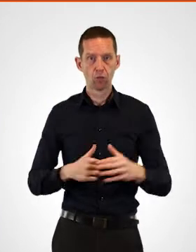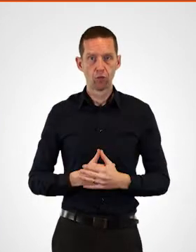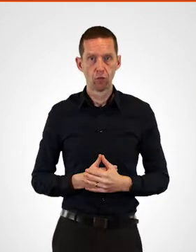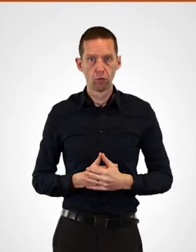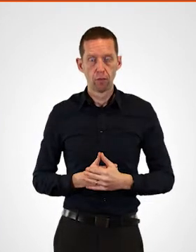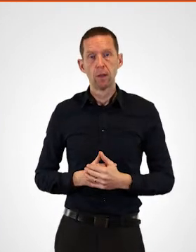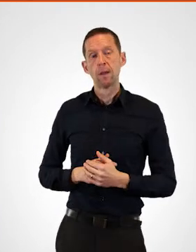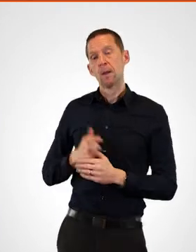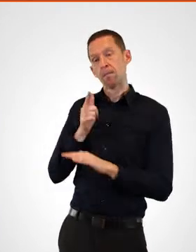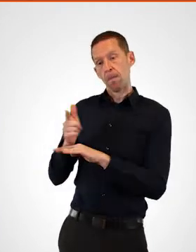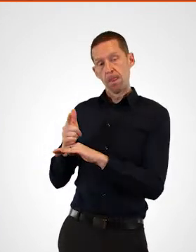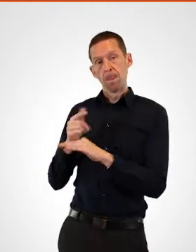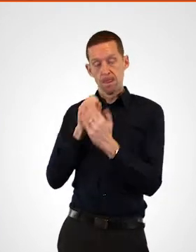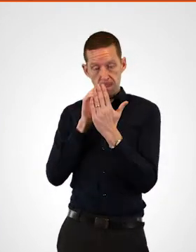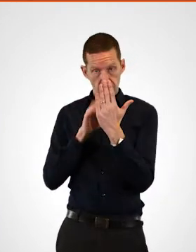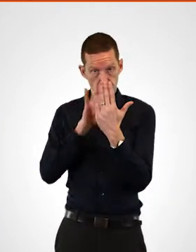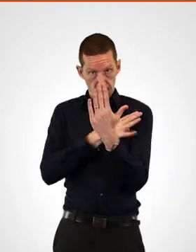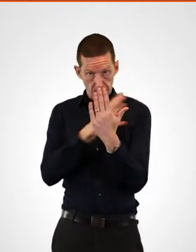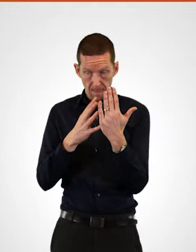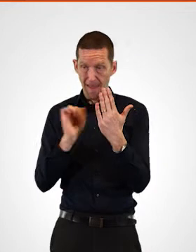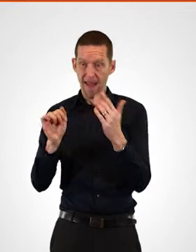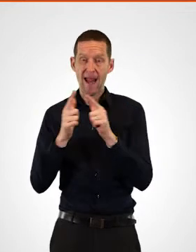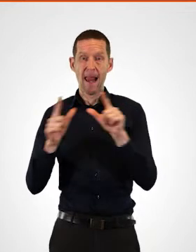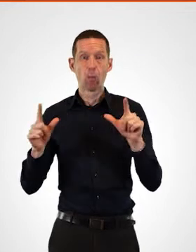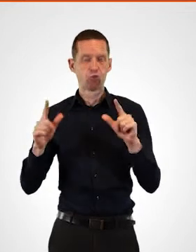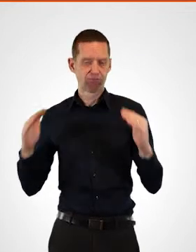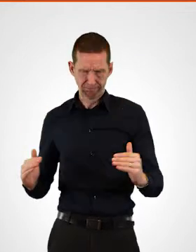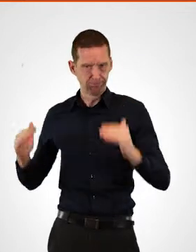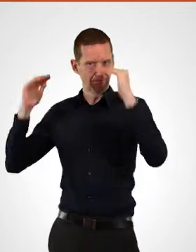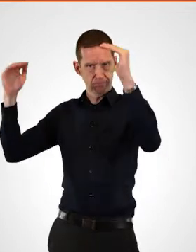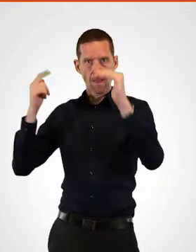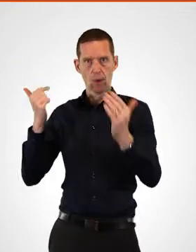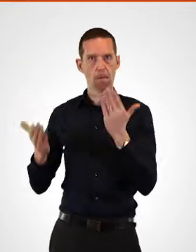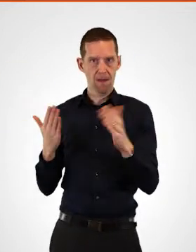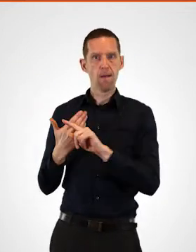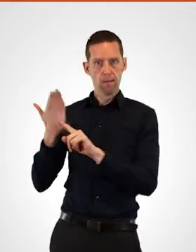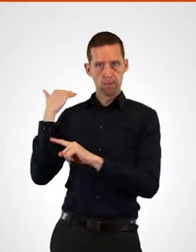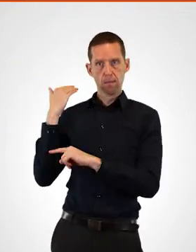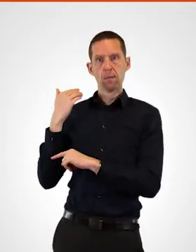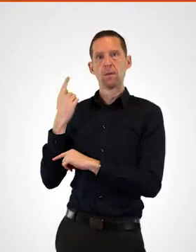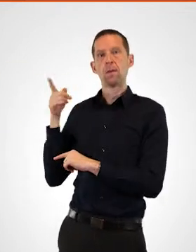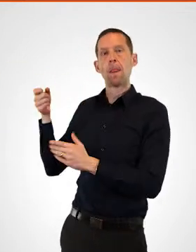On every measure that they used the language was significantly better than it had been before. And here's the one I particularly like.